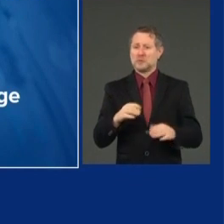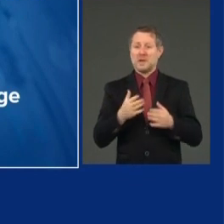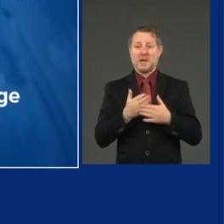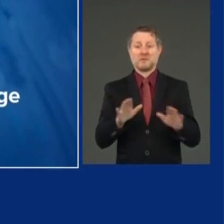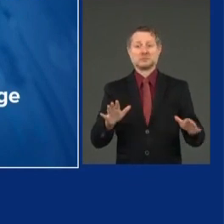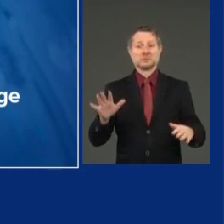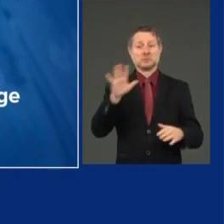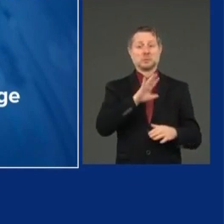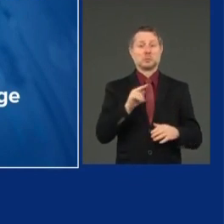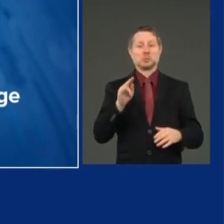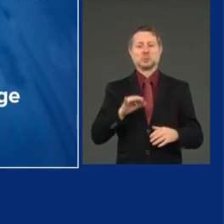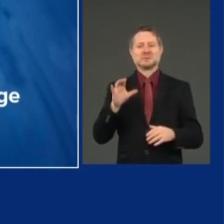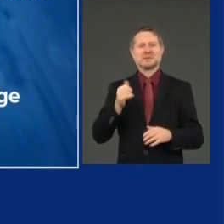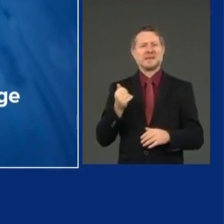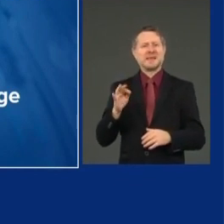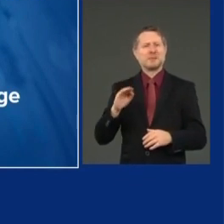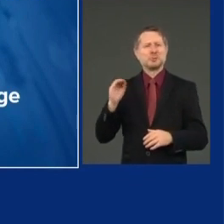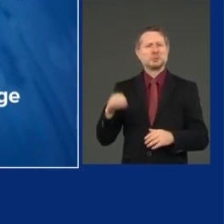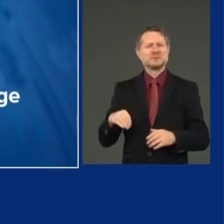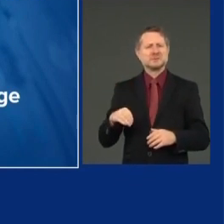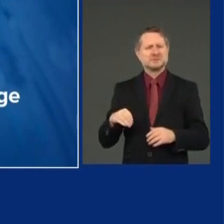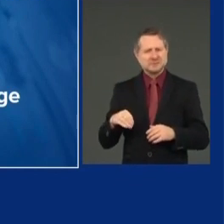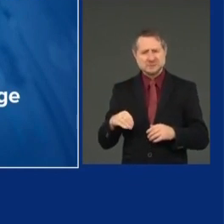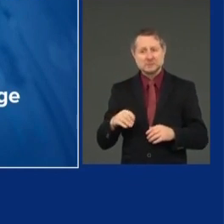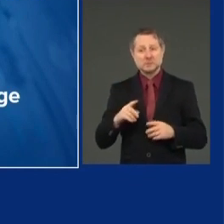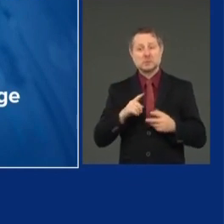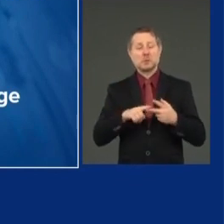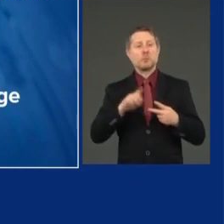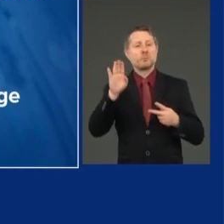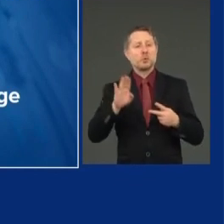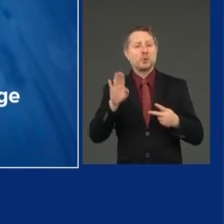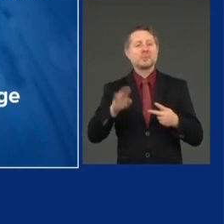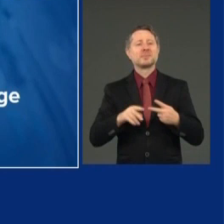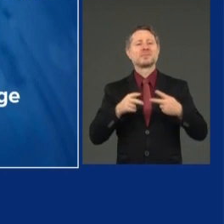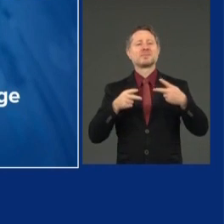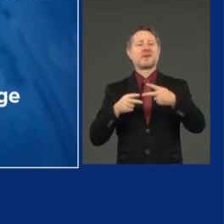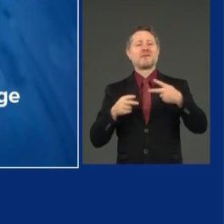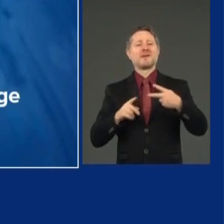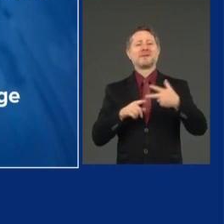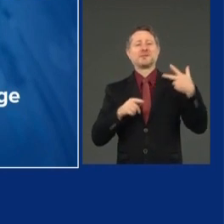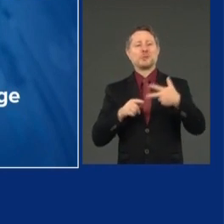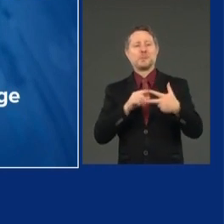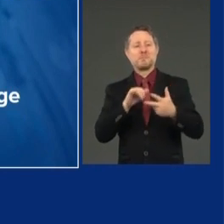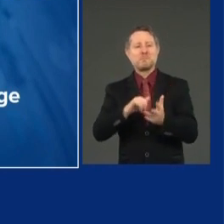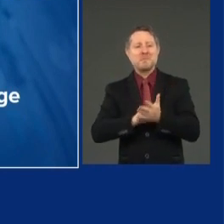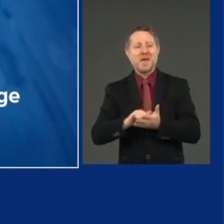PERCENTAGE, 34%, AGAIN, COMPARED